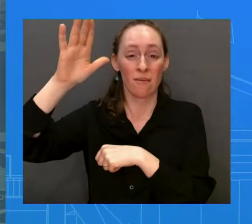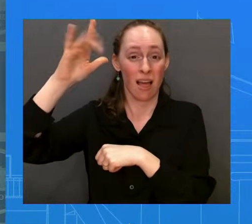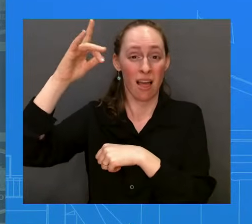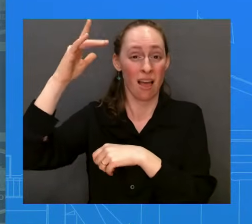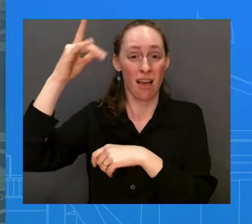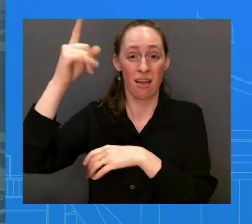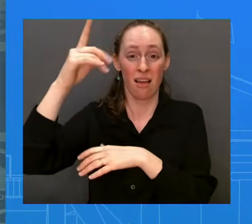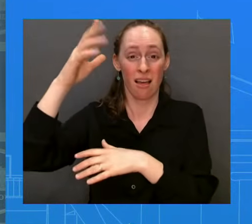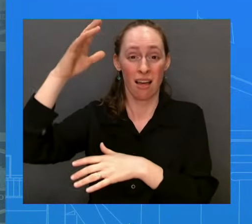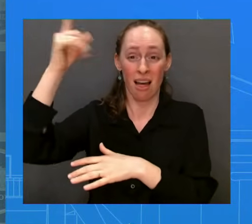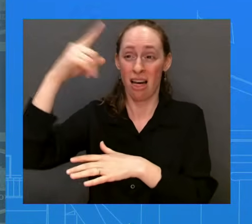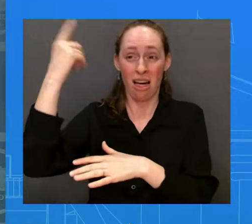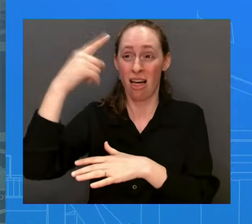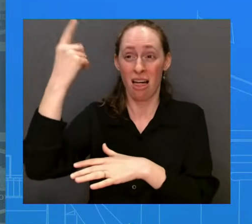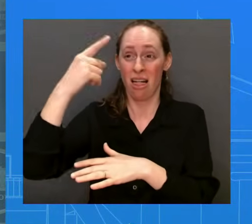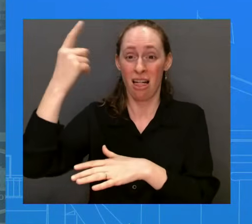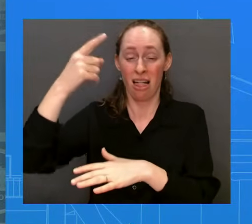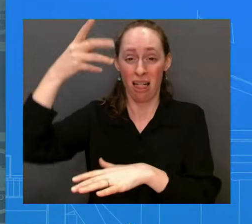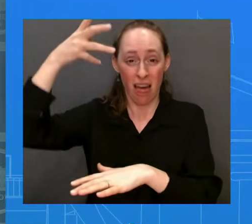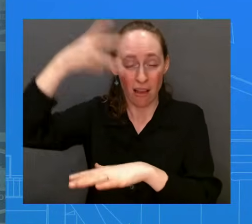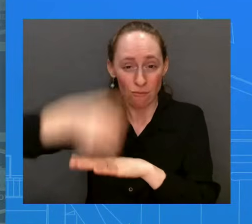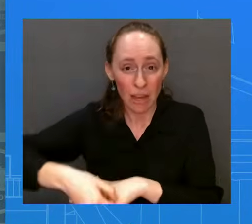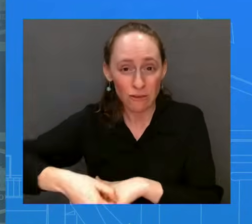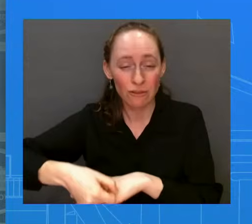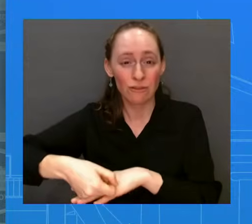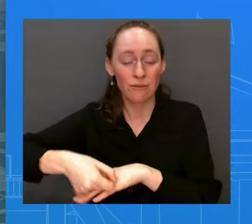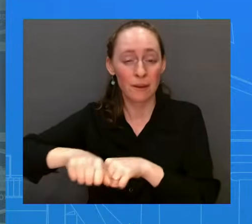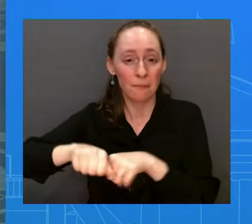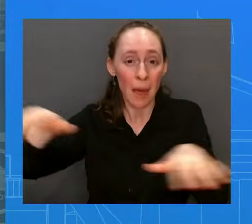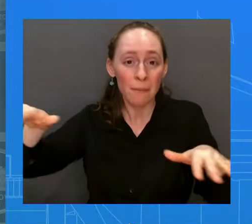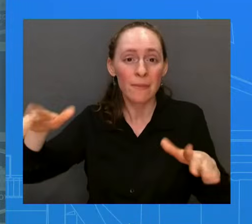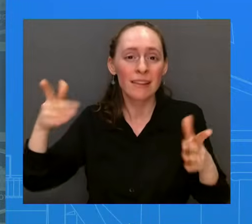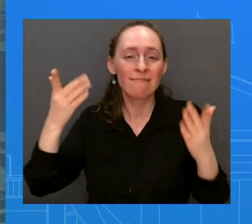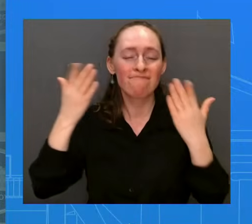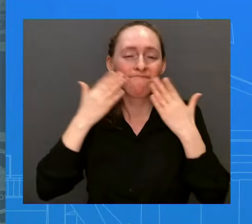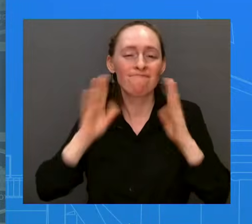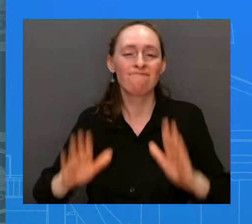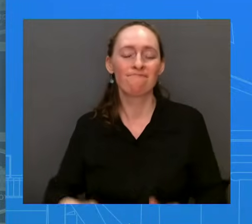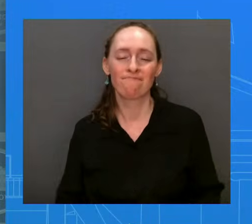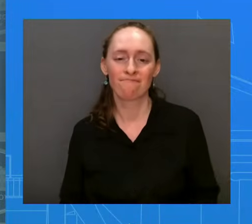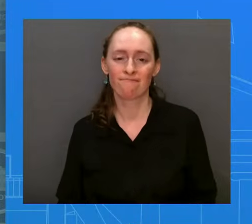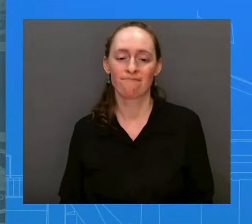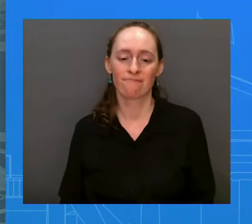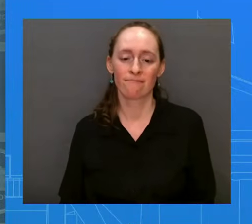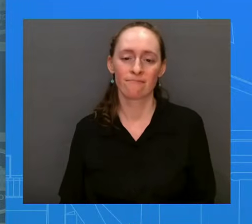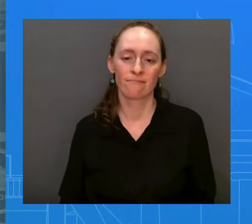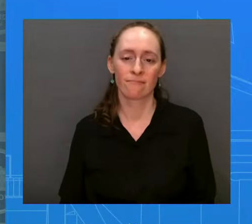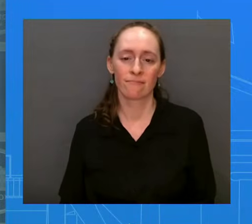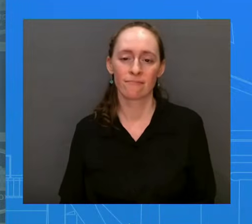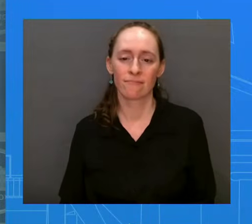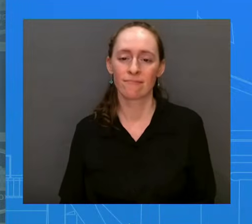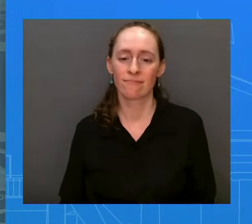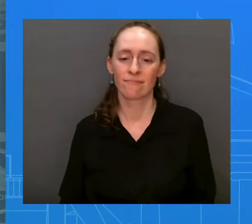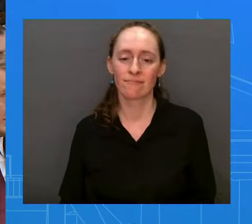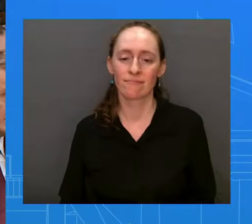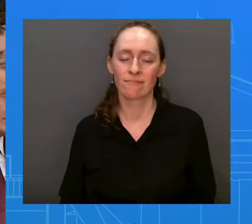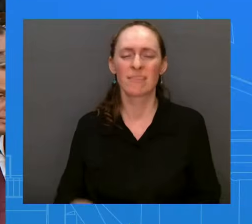Ms. Jean-Pierre: Joey. The Press: Yeah. Thank you, John. Does Secretary of State Blinken plan to meet with his Chinese counterpart this week